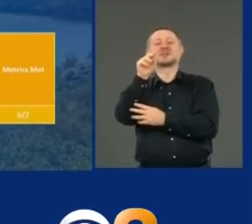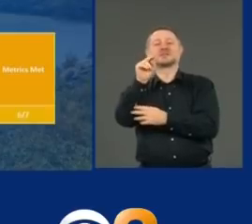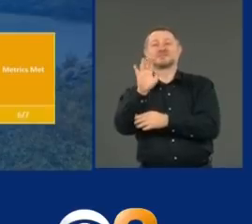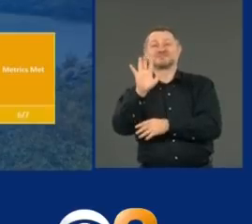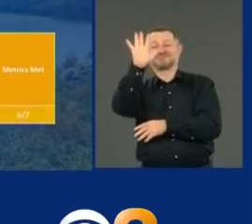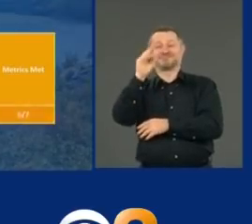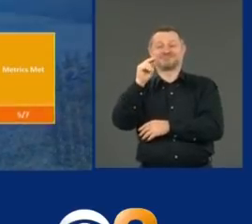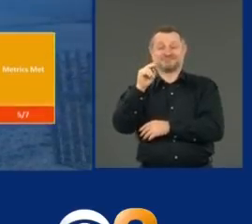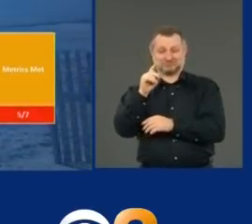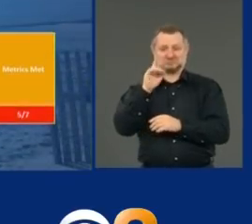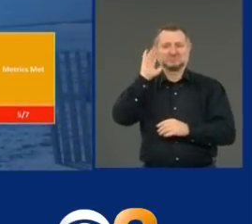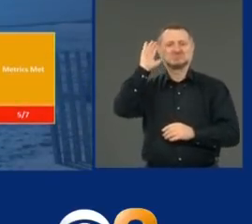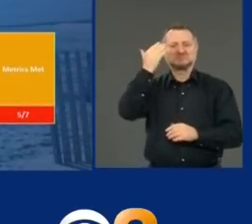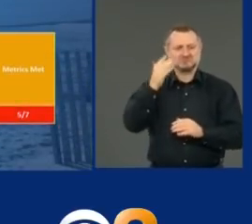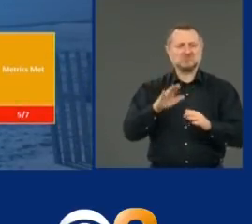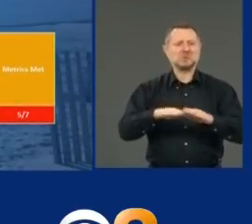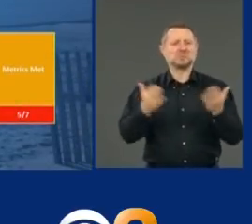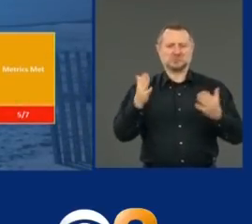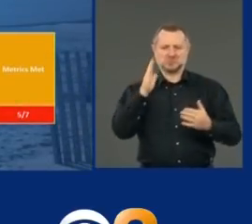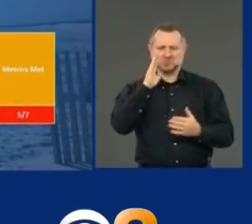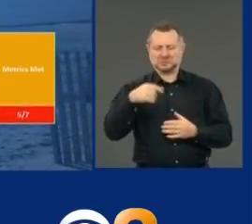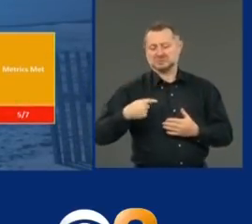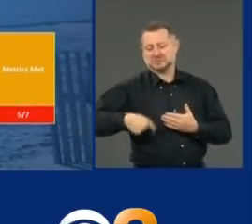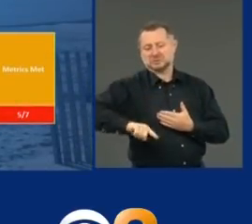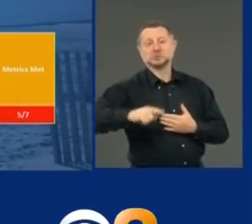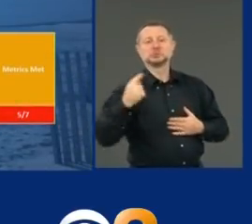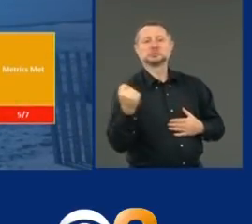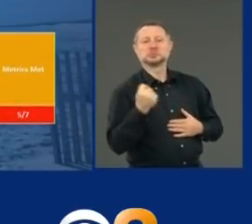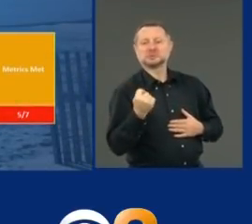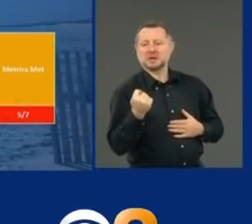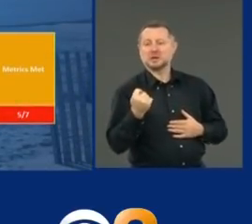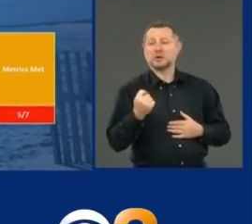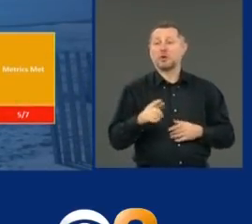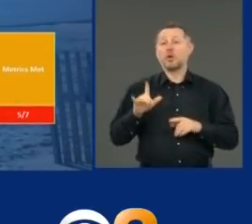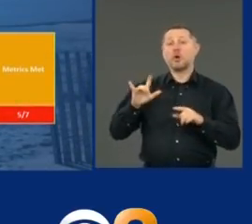AND PEOPLE ARE ANXIOUS, WE HAVE TO STAY SMART. KEEP WATCHING